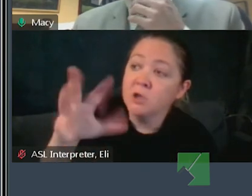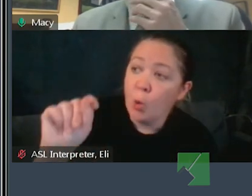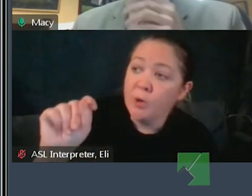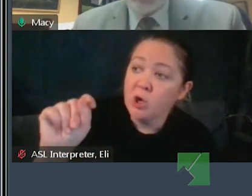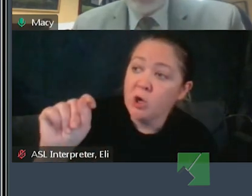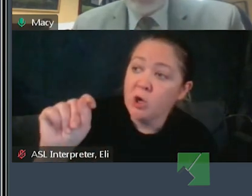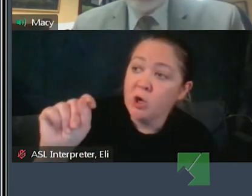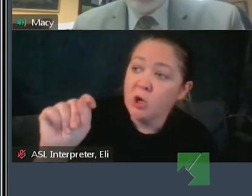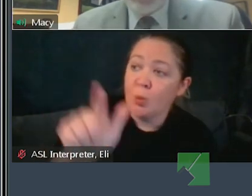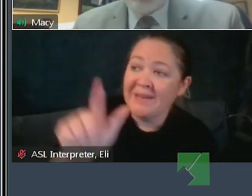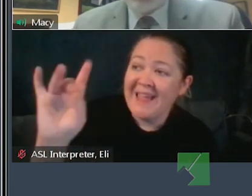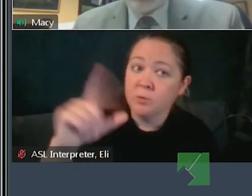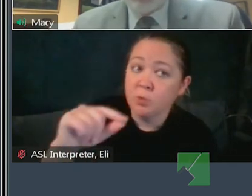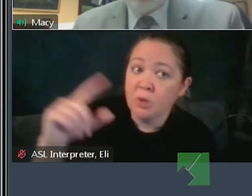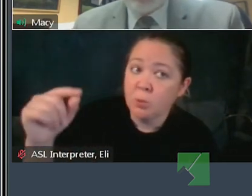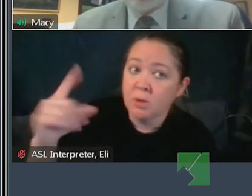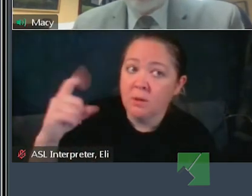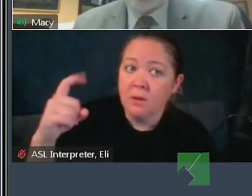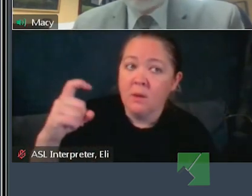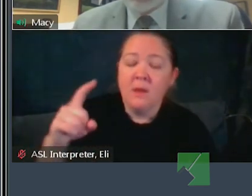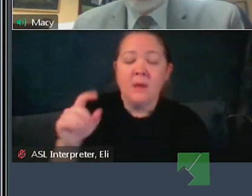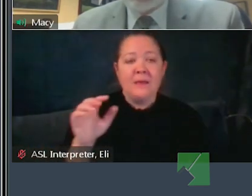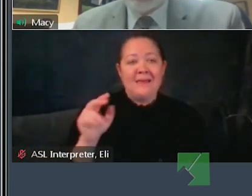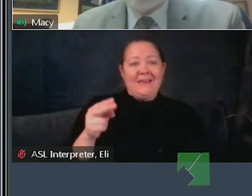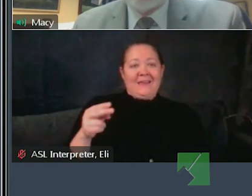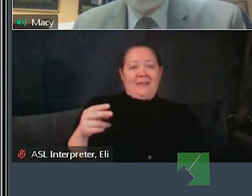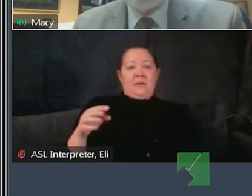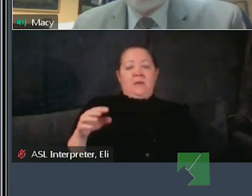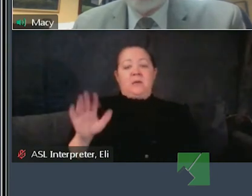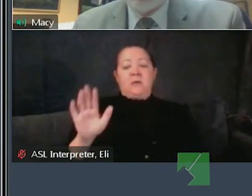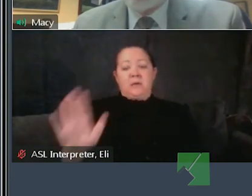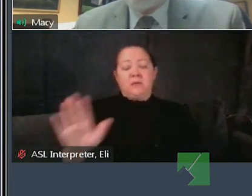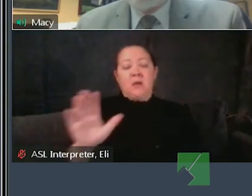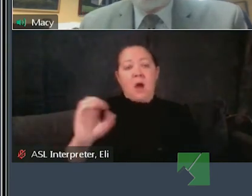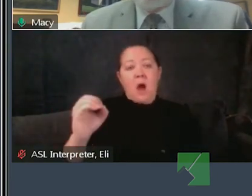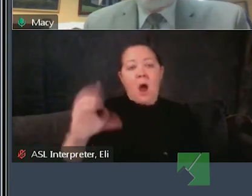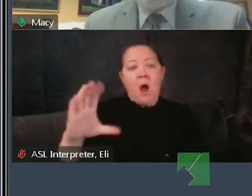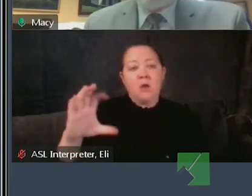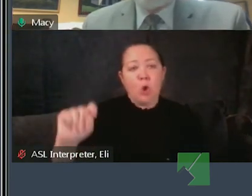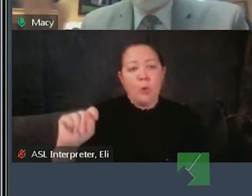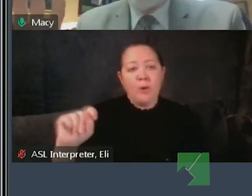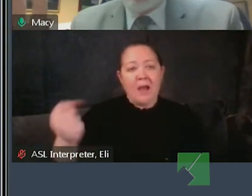Well, I would say his email was October 11, 2019. Right? Well, I told him about that. He said August, no, no, no.